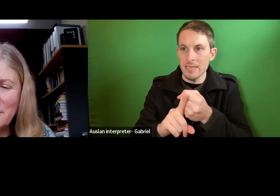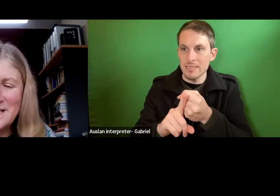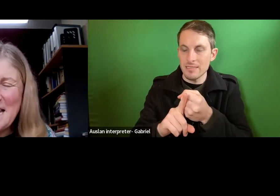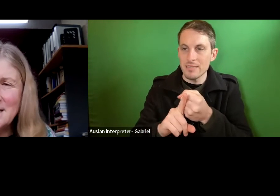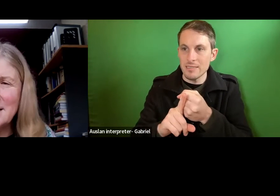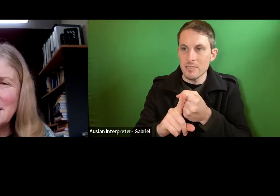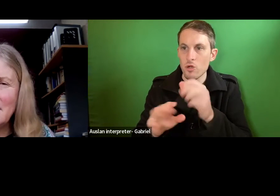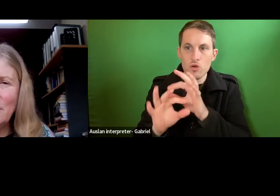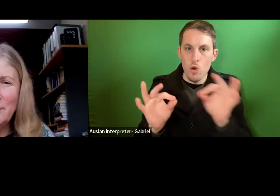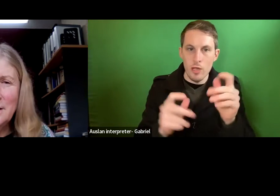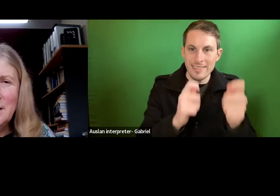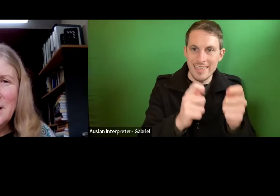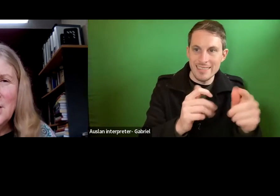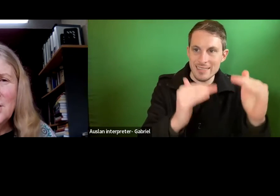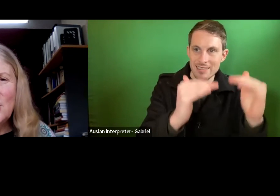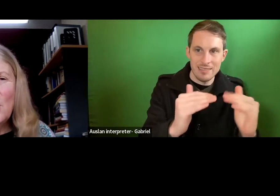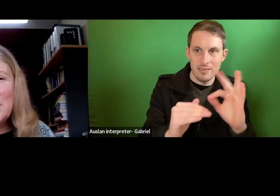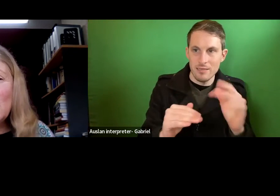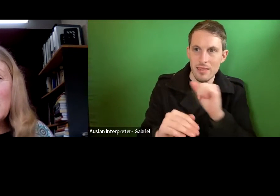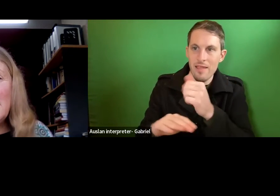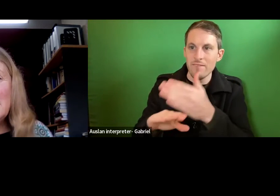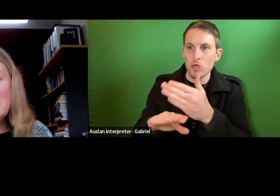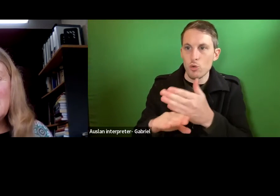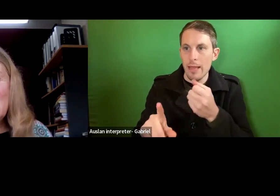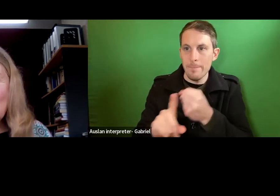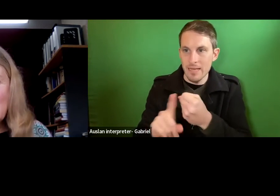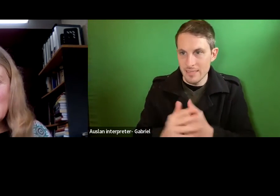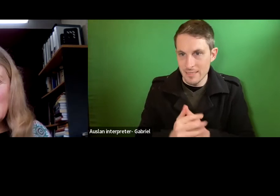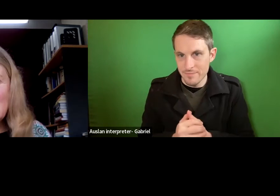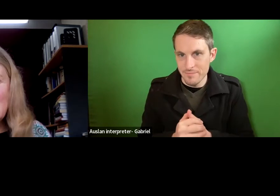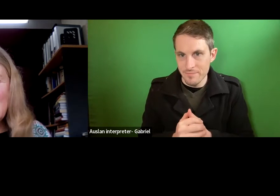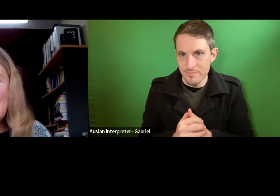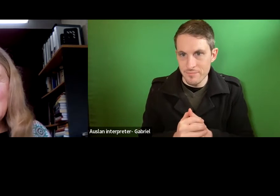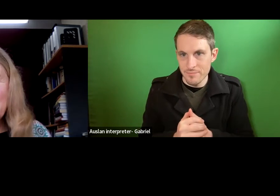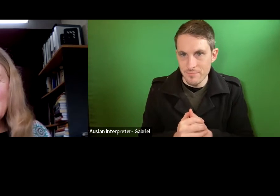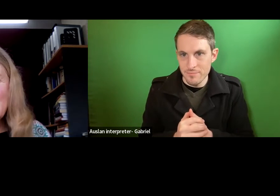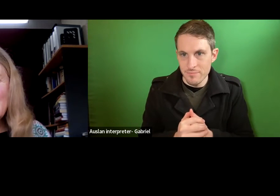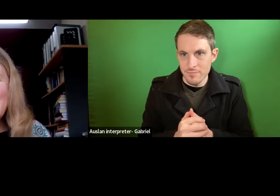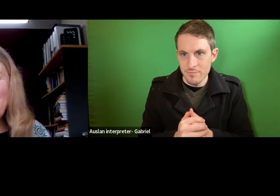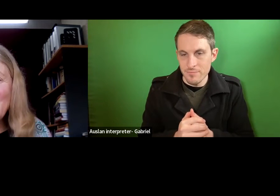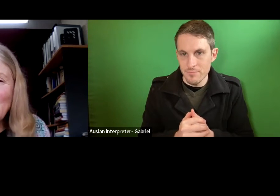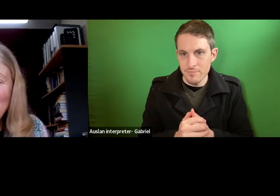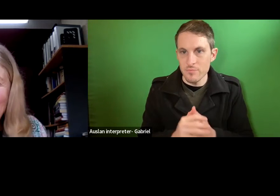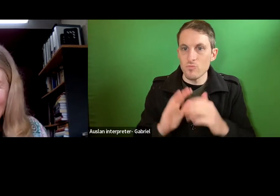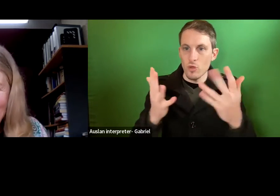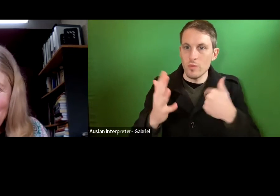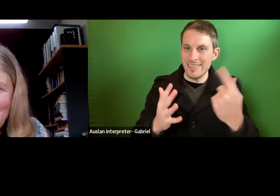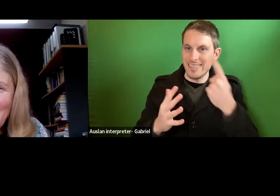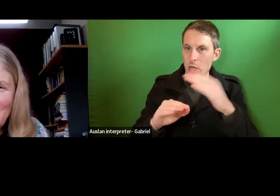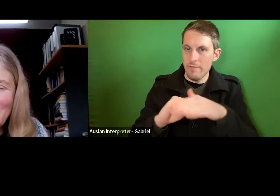of the testing itself. So what we look at in many ways is the definitional scheme, it's attached to